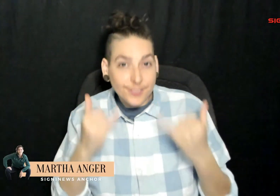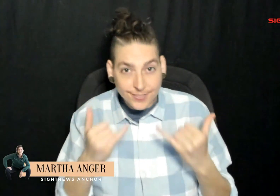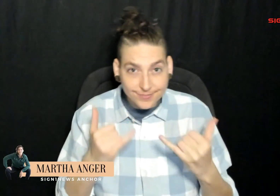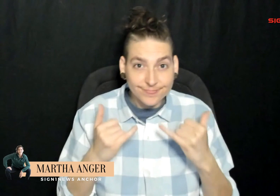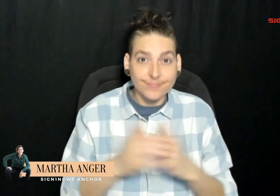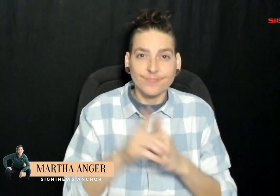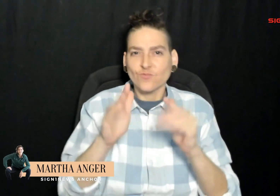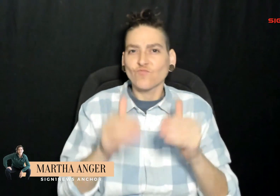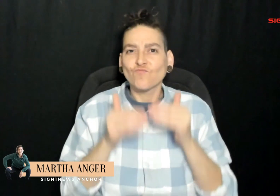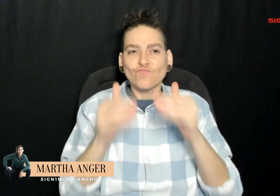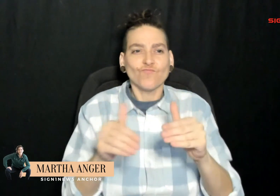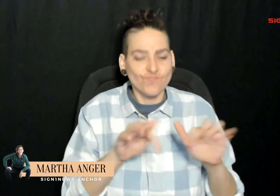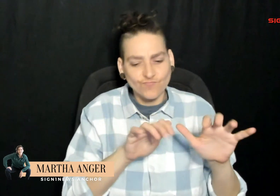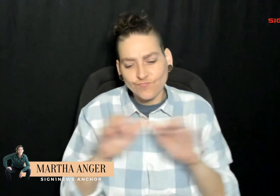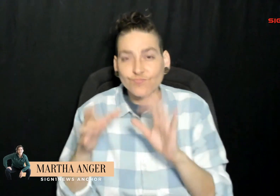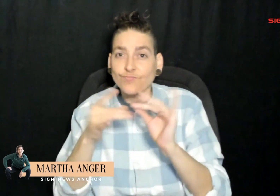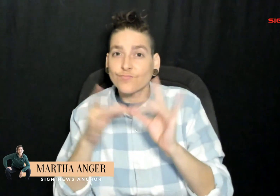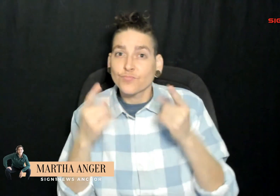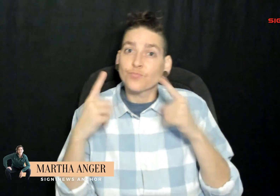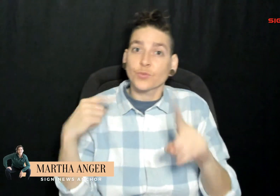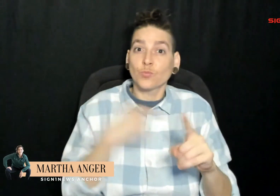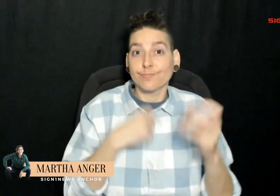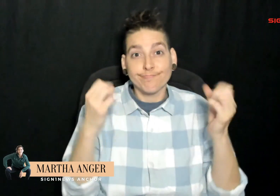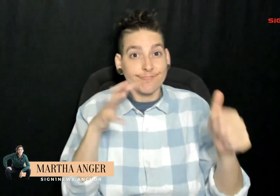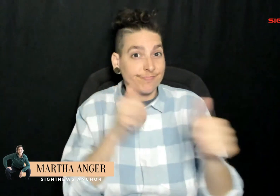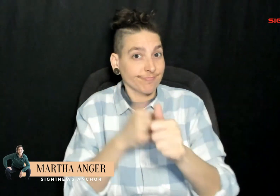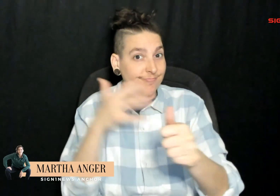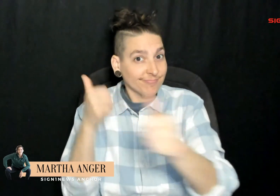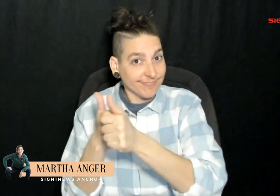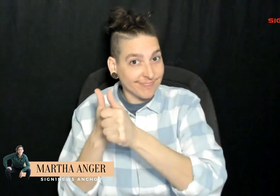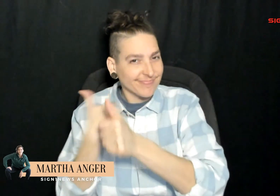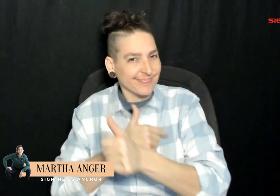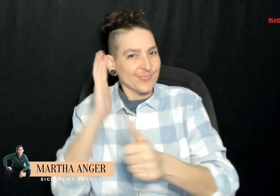stories making headlines today if you post an interesting comment during this update